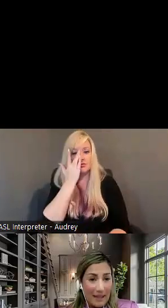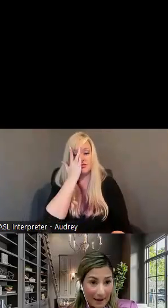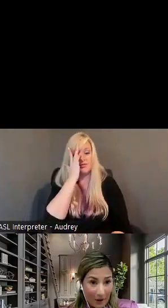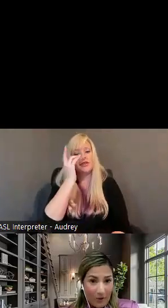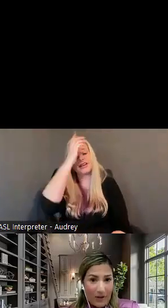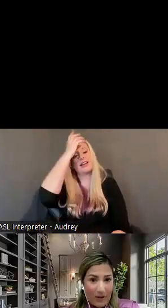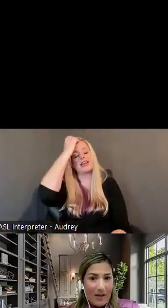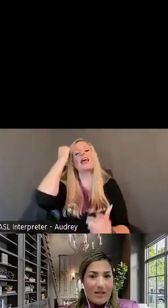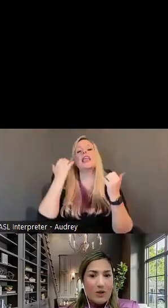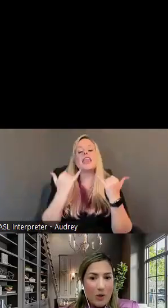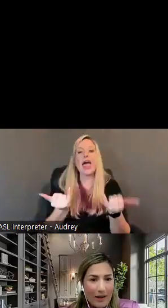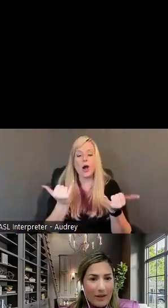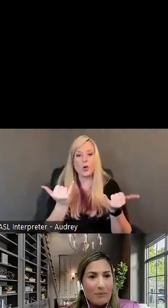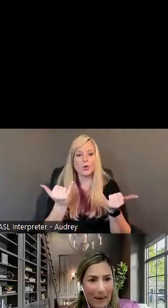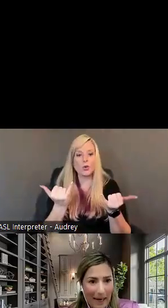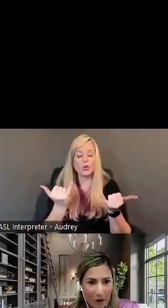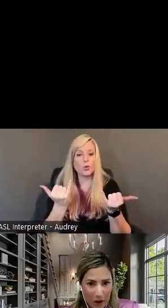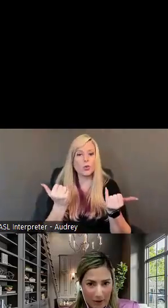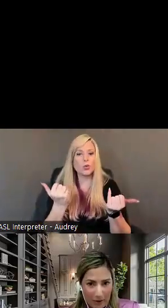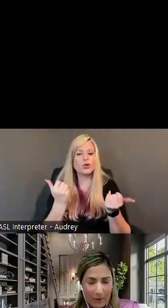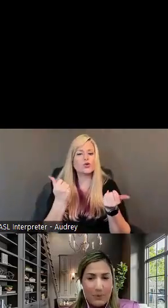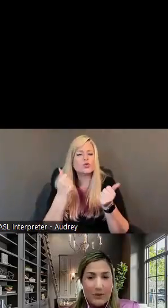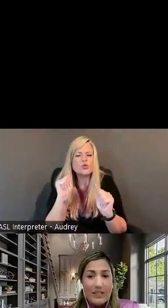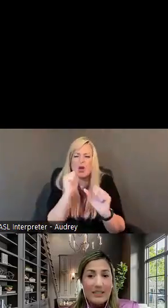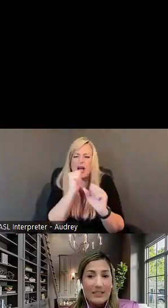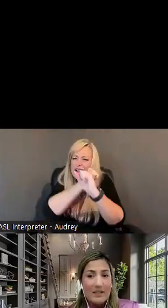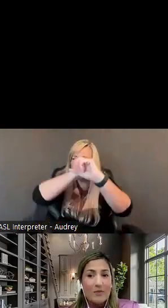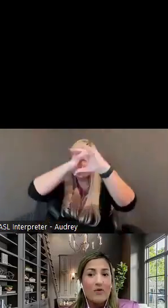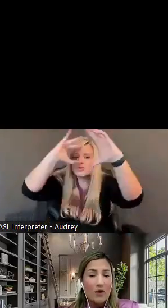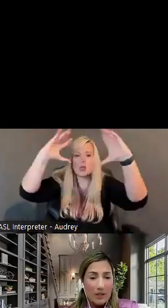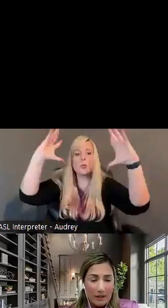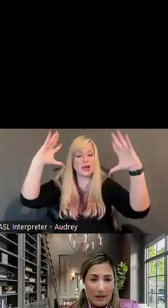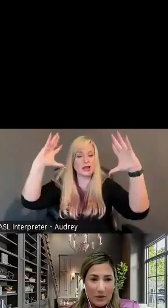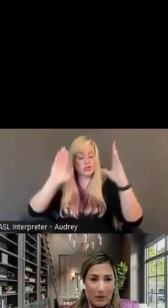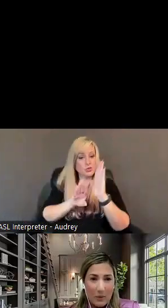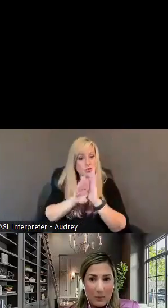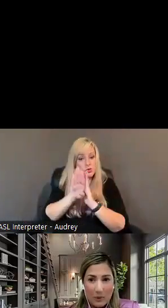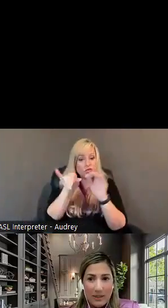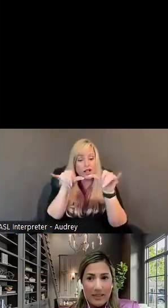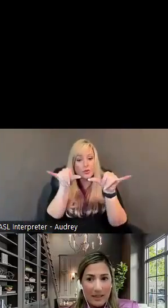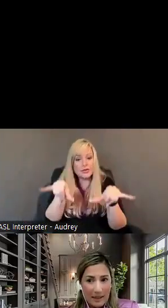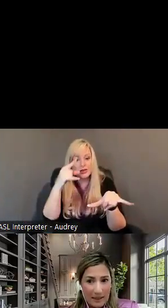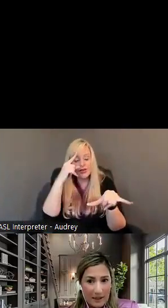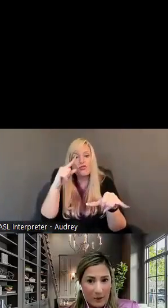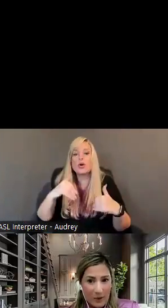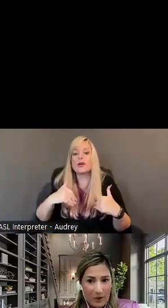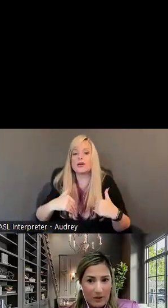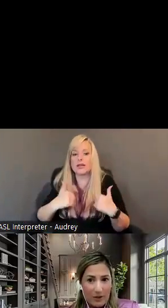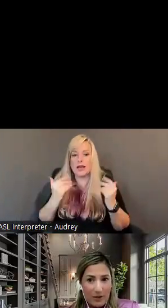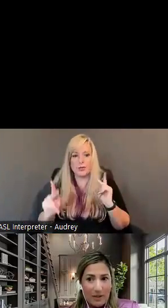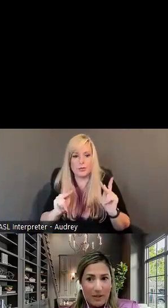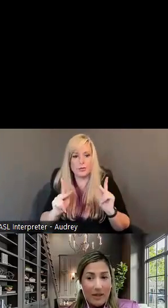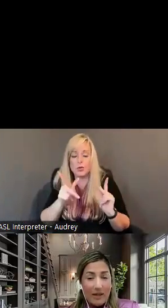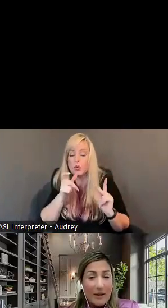Now try to imagine building a system for young adults with mood and anxiety disorders. Their